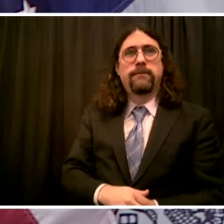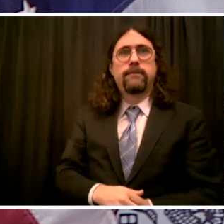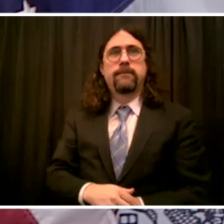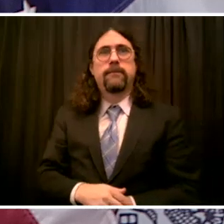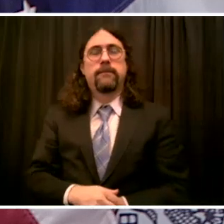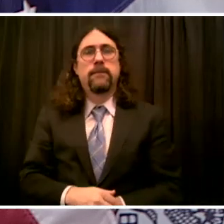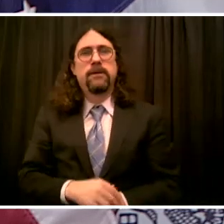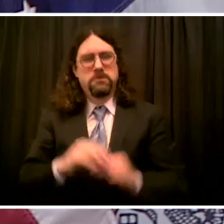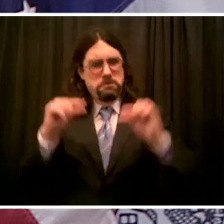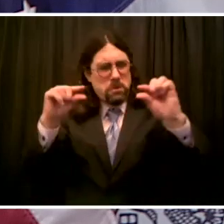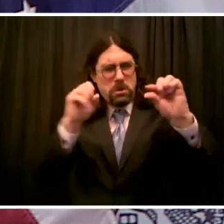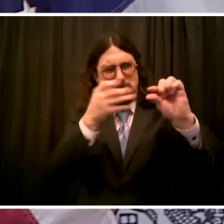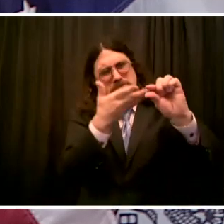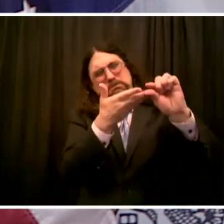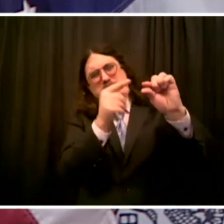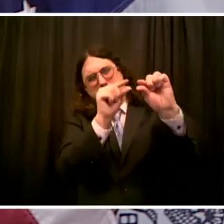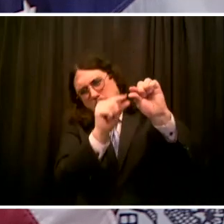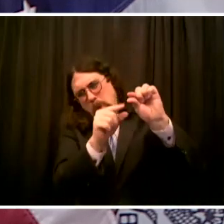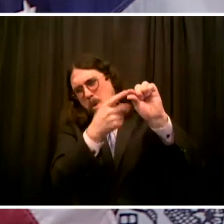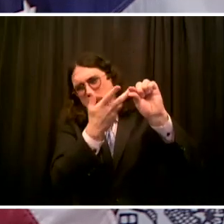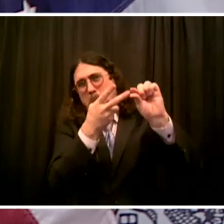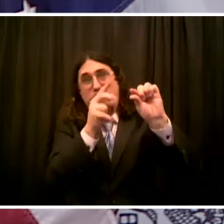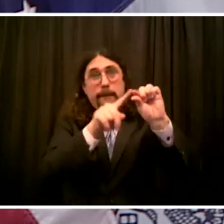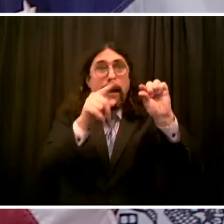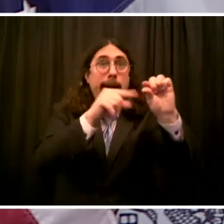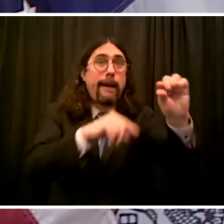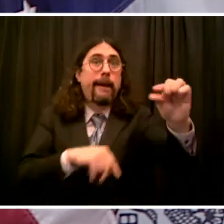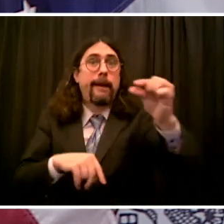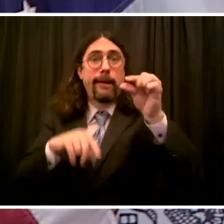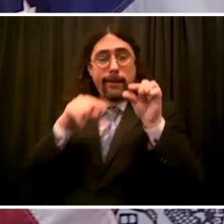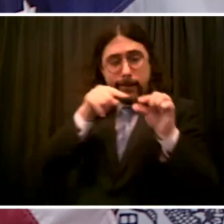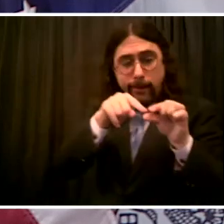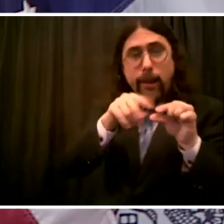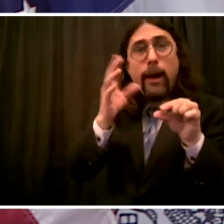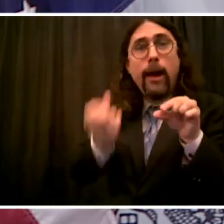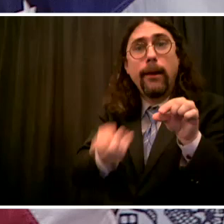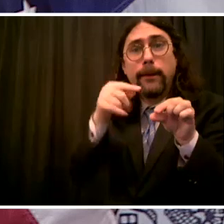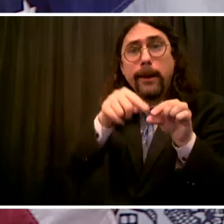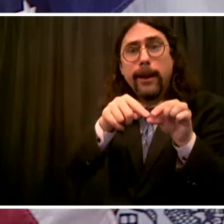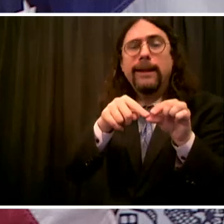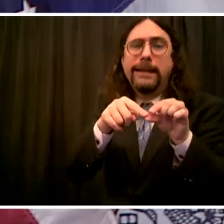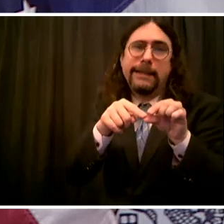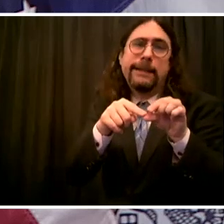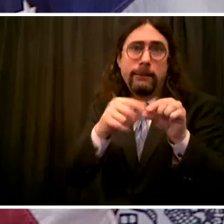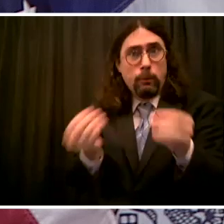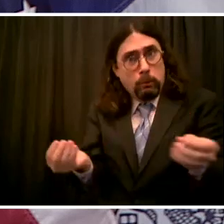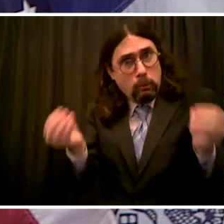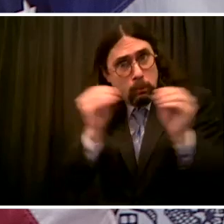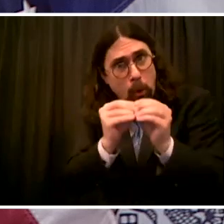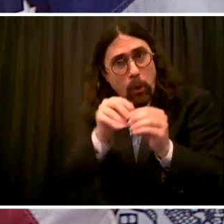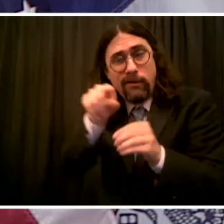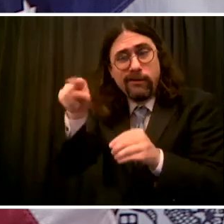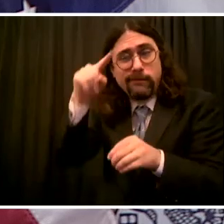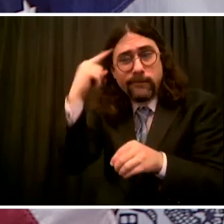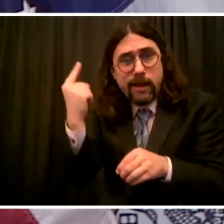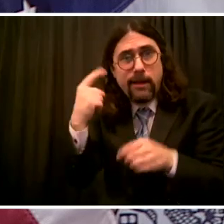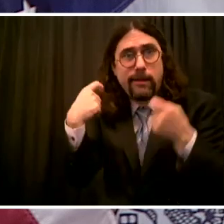I THINK YOU KNEW THAT ANSWER BEFORE YOU ASKED E THQUSTEION. BUT NO ONE IS TKALING ABOUT THE DISPARITY OF THE